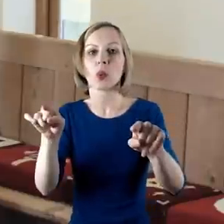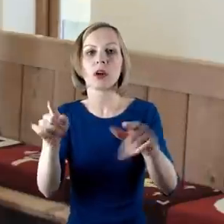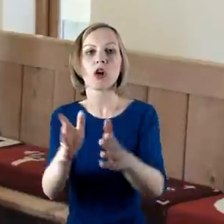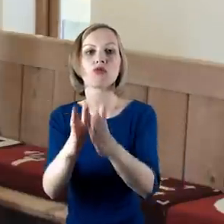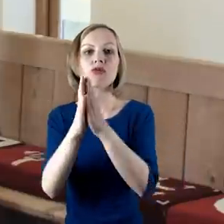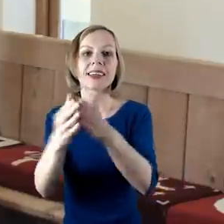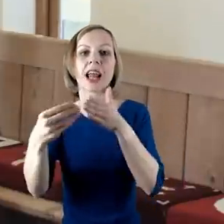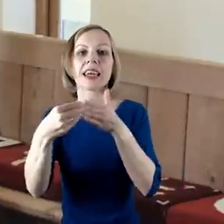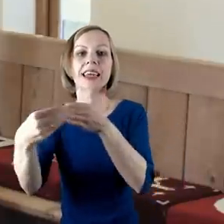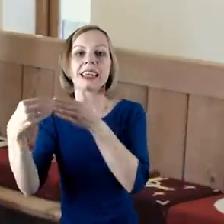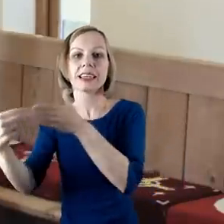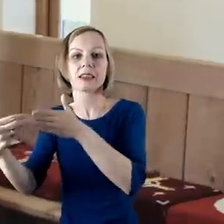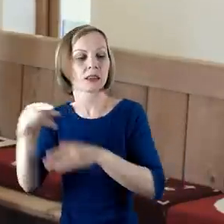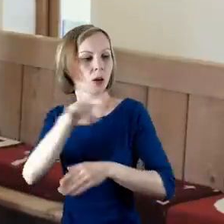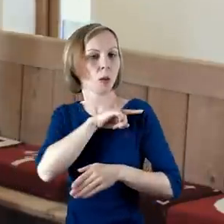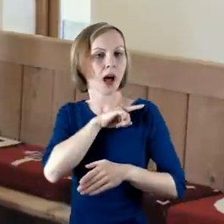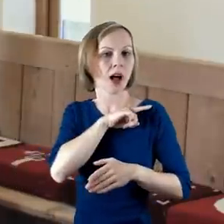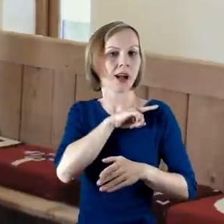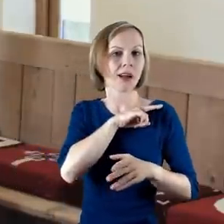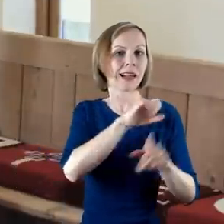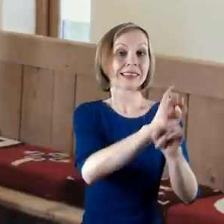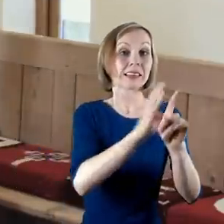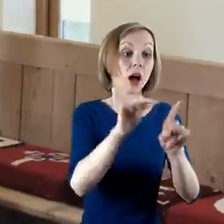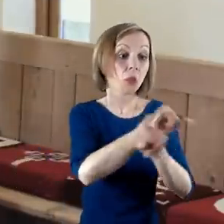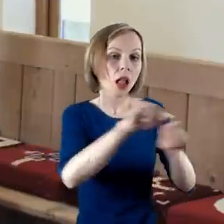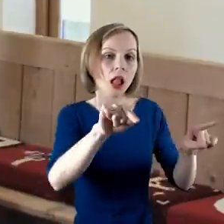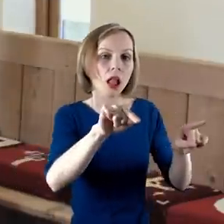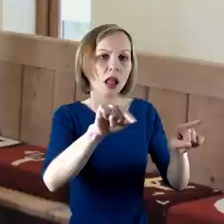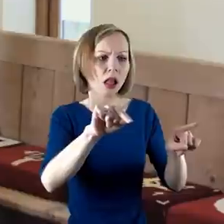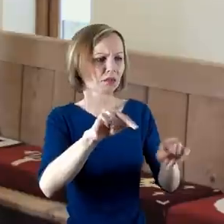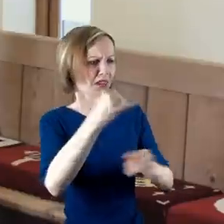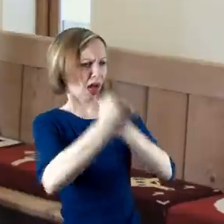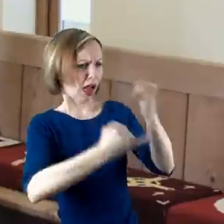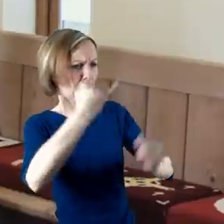of the disciples for eating without following the tradition of washing their hands.